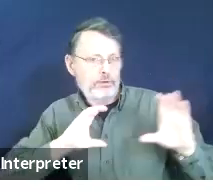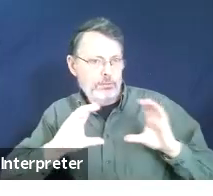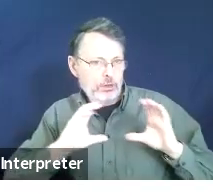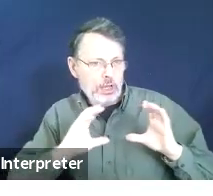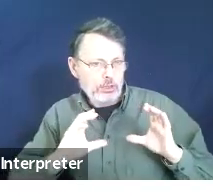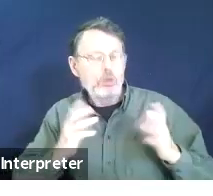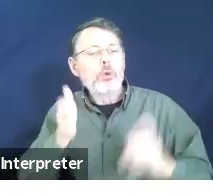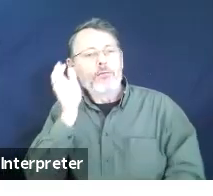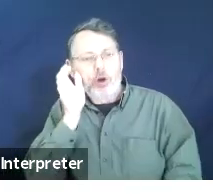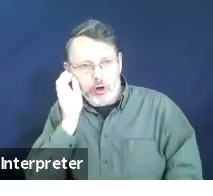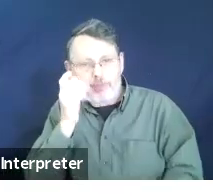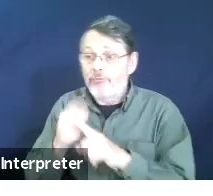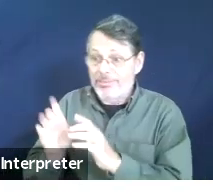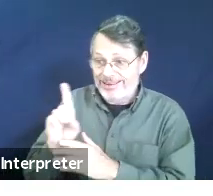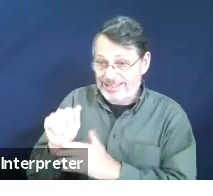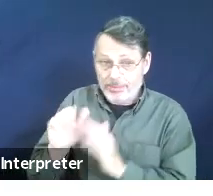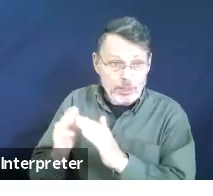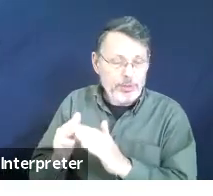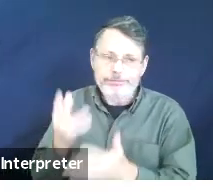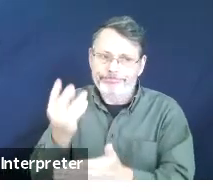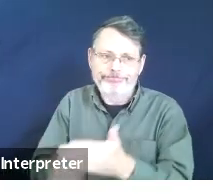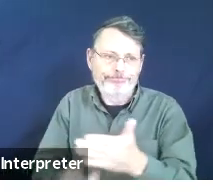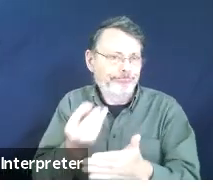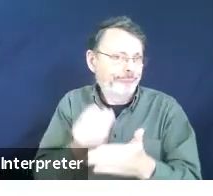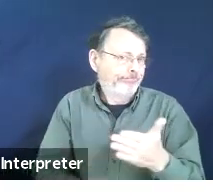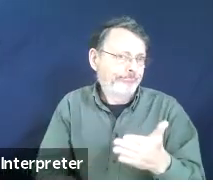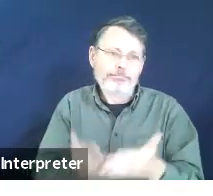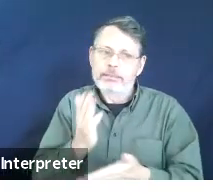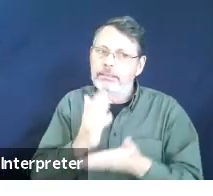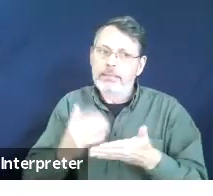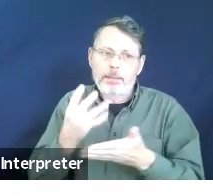from the disability community that there were gaps in communication access within emergency